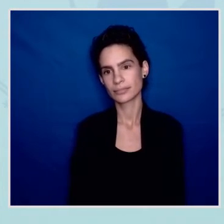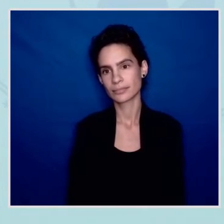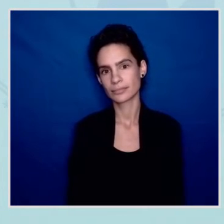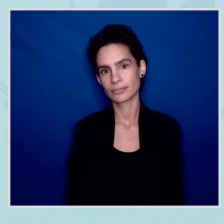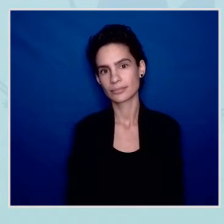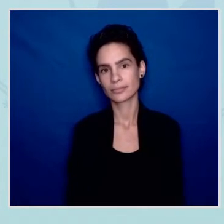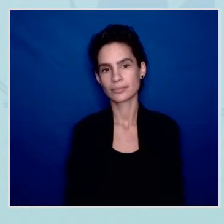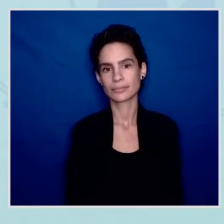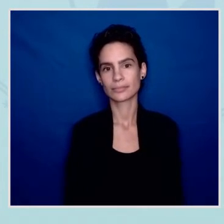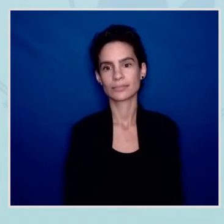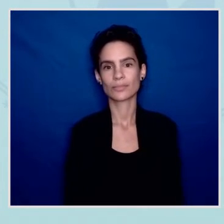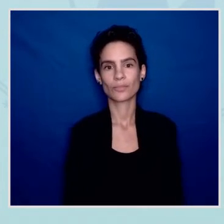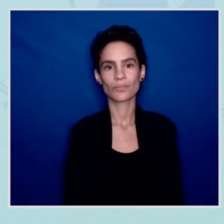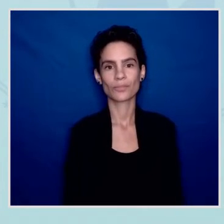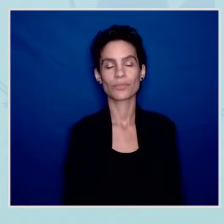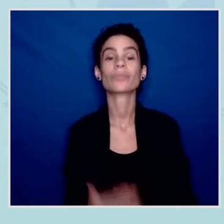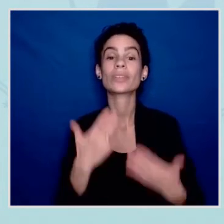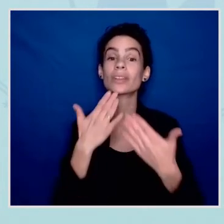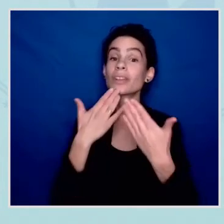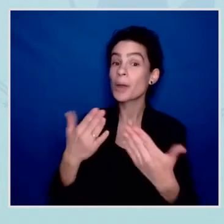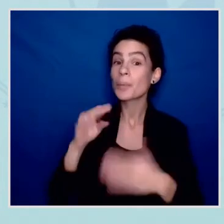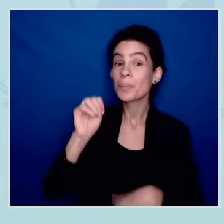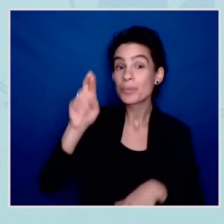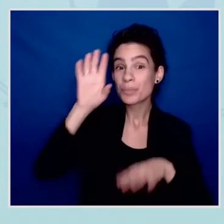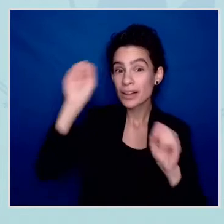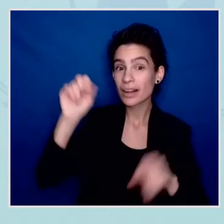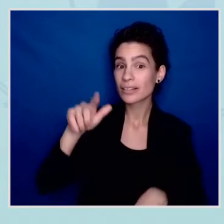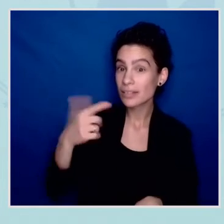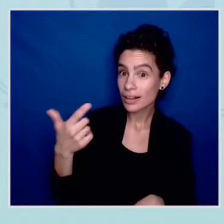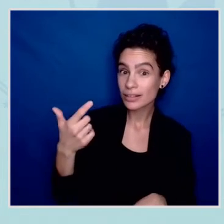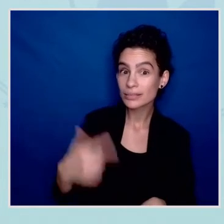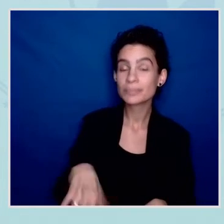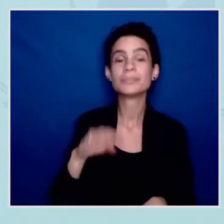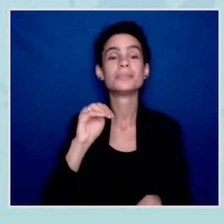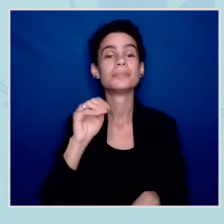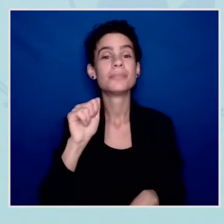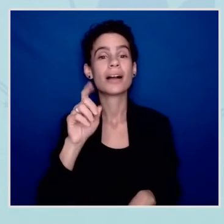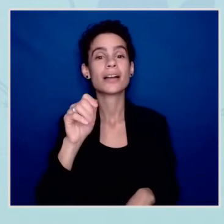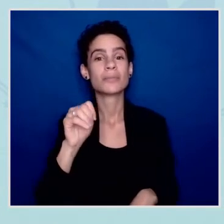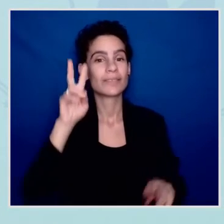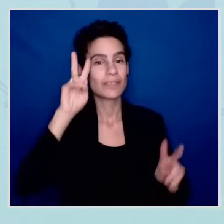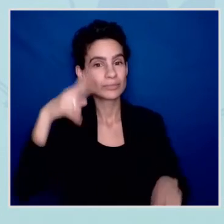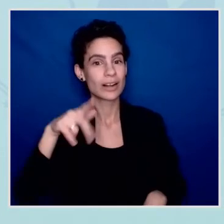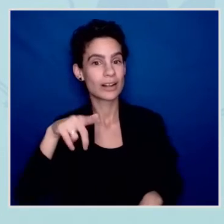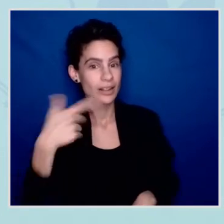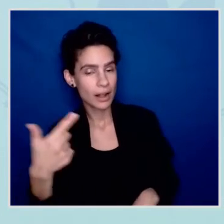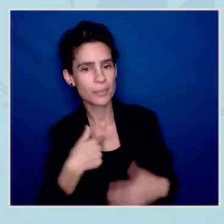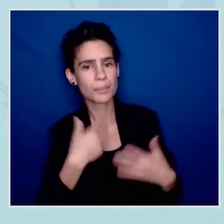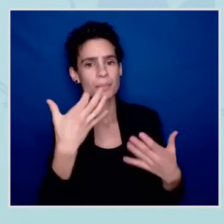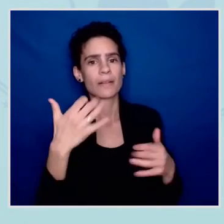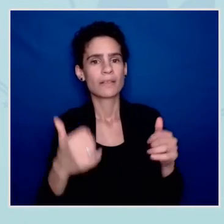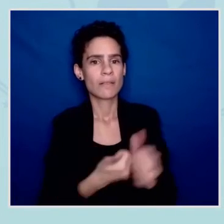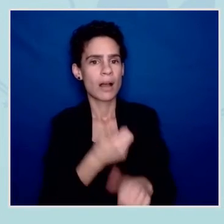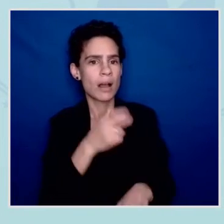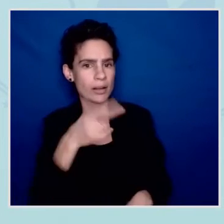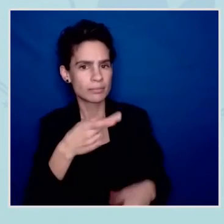MATTERS.